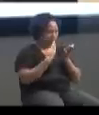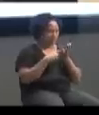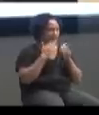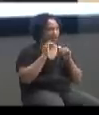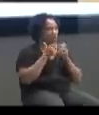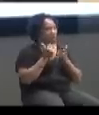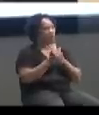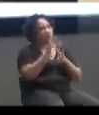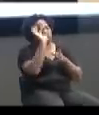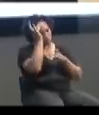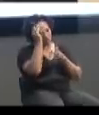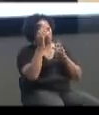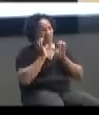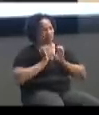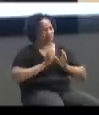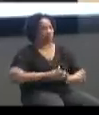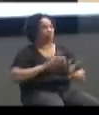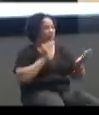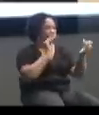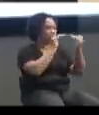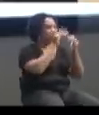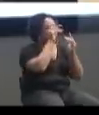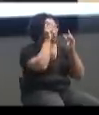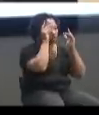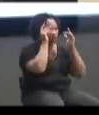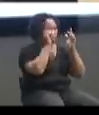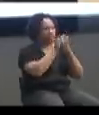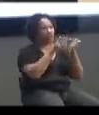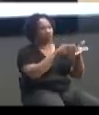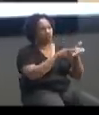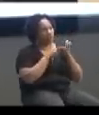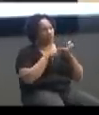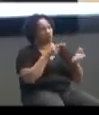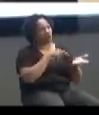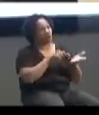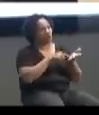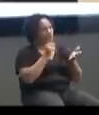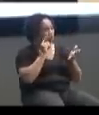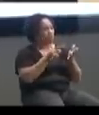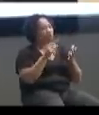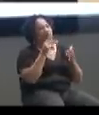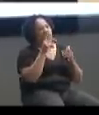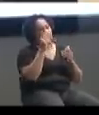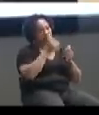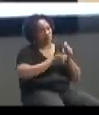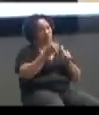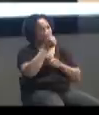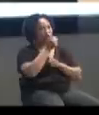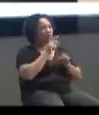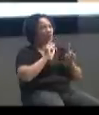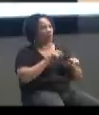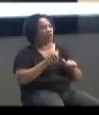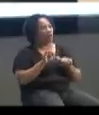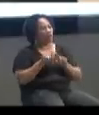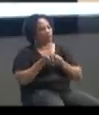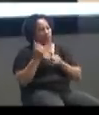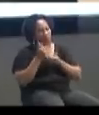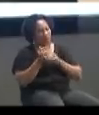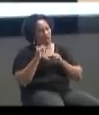CUSTOMERS MEET THEIR OBLIGATIONS UNDER THE SUSTAINABILITY EXECUTIVE ORDER. LASTLY, I WILL TELL YOU A LITTLE BIT ABOUT HOW WE'RE DRIVING